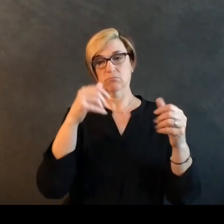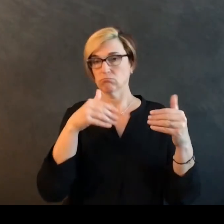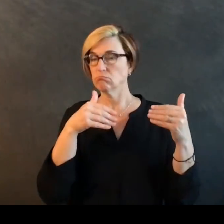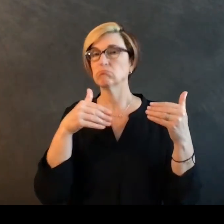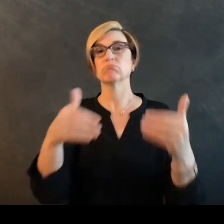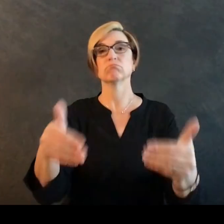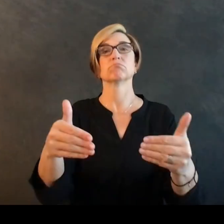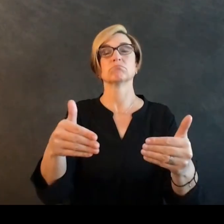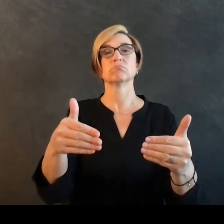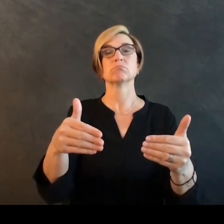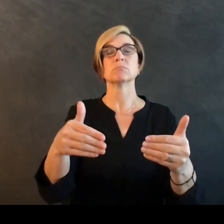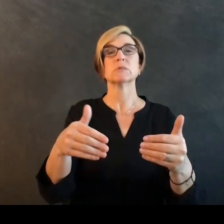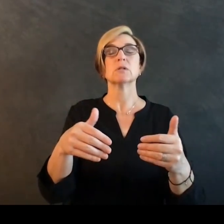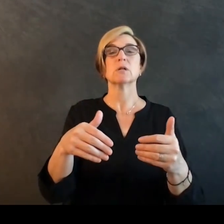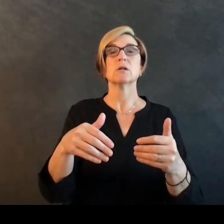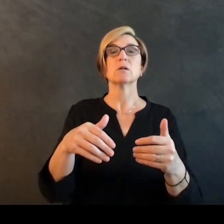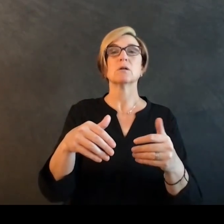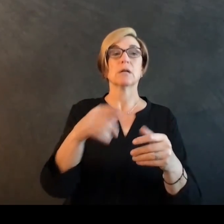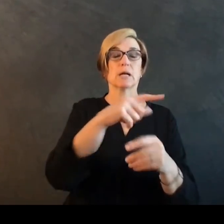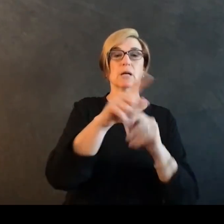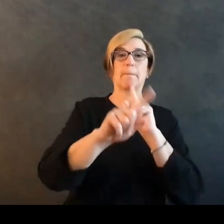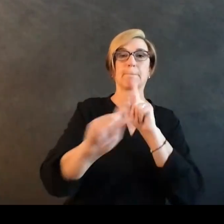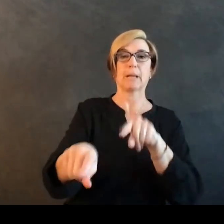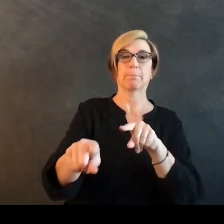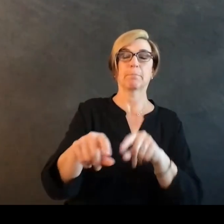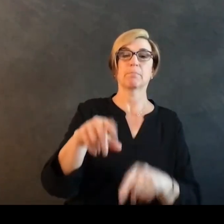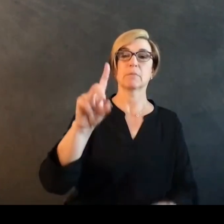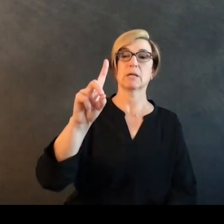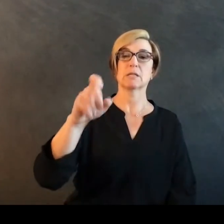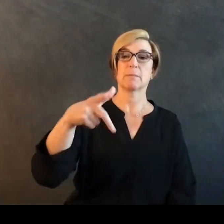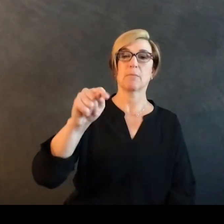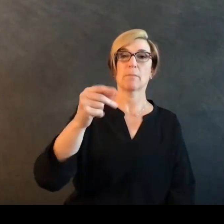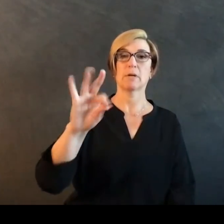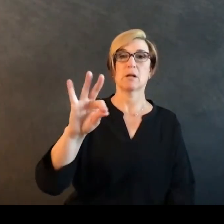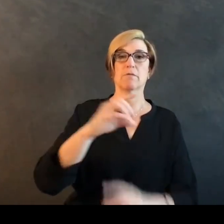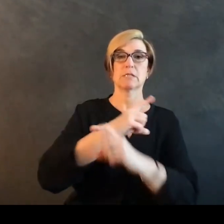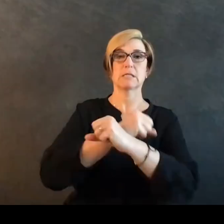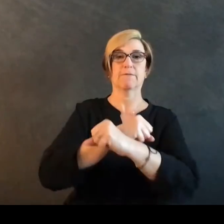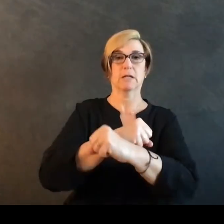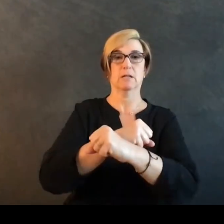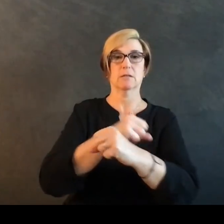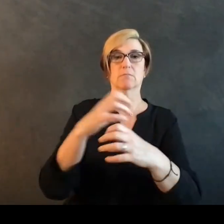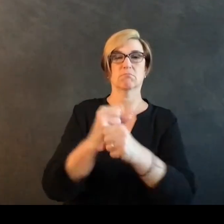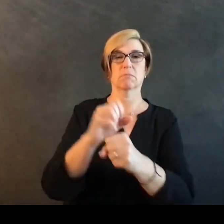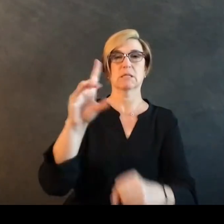Department of Defense to use military health care personnel to operate all